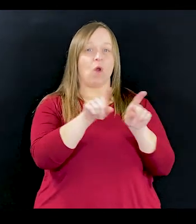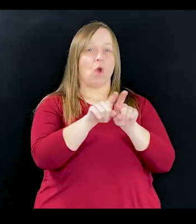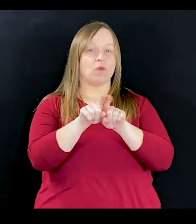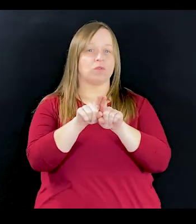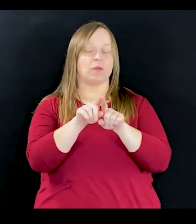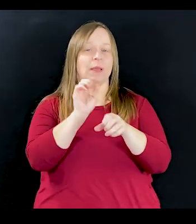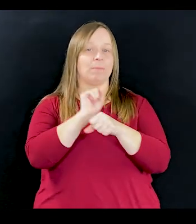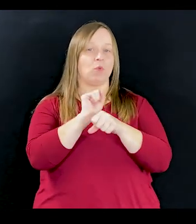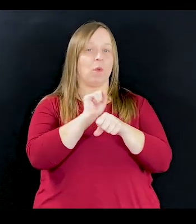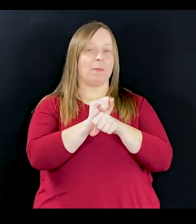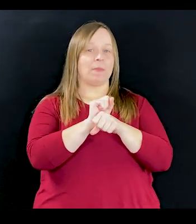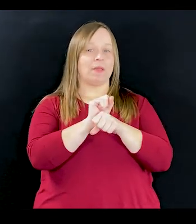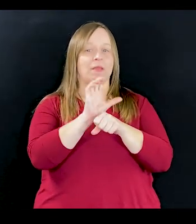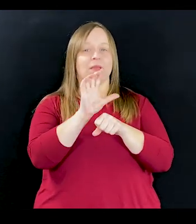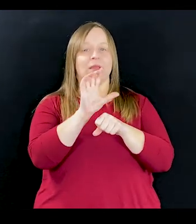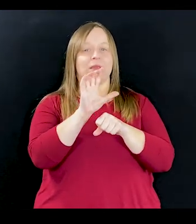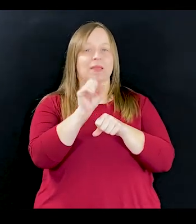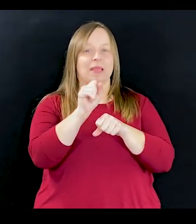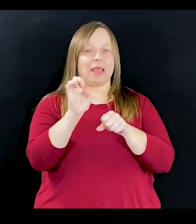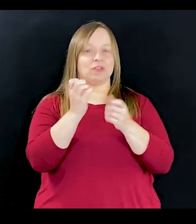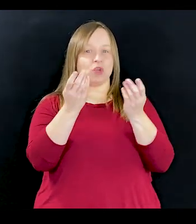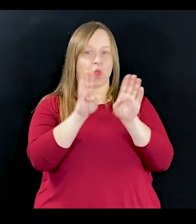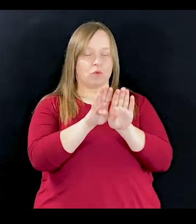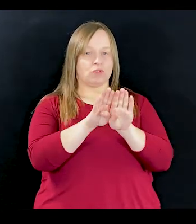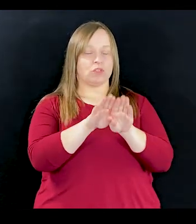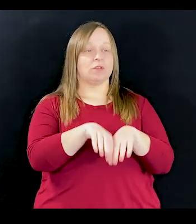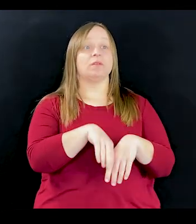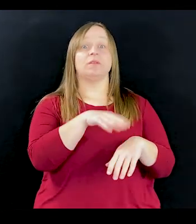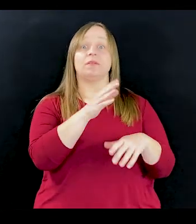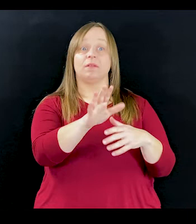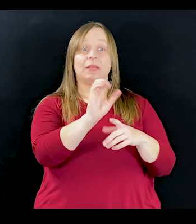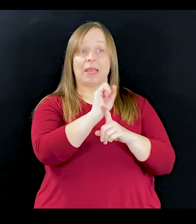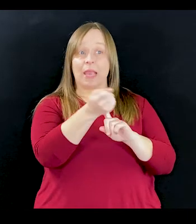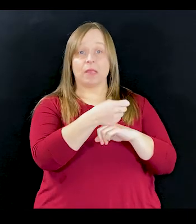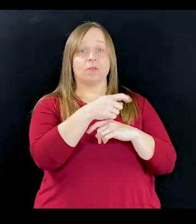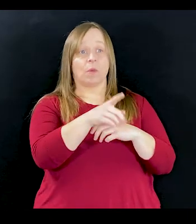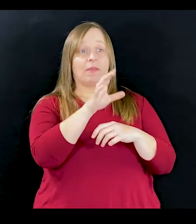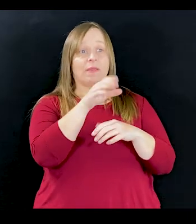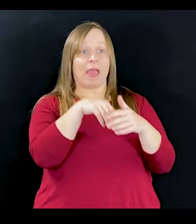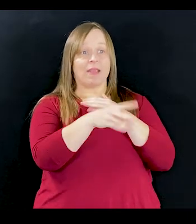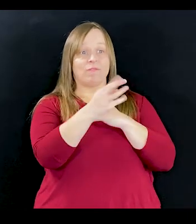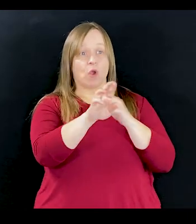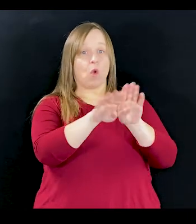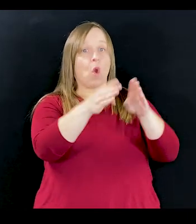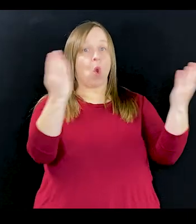also called Employment and Case Closure. A case with ACCES-VR is usually kept open